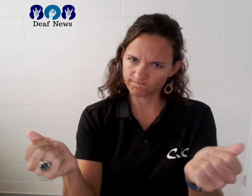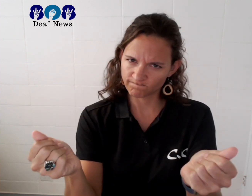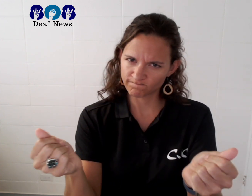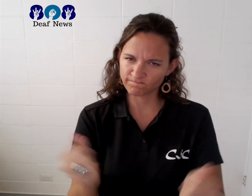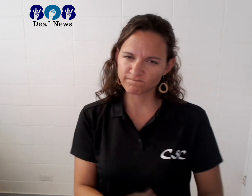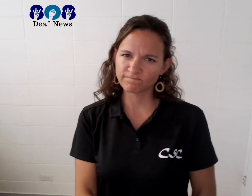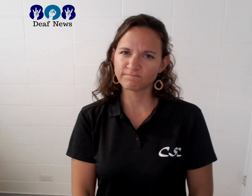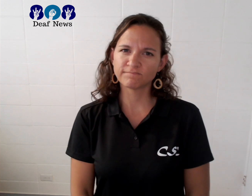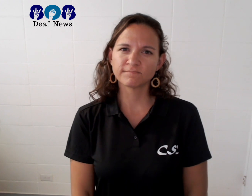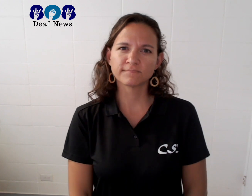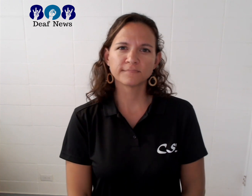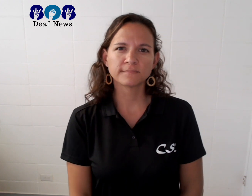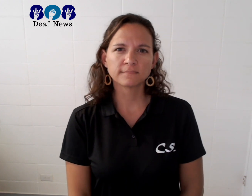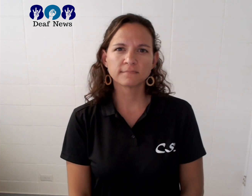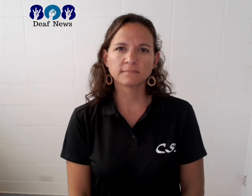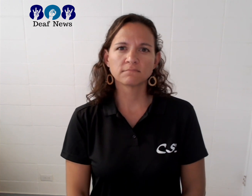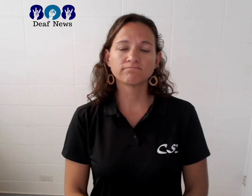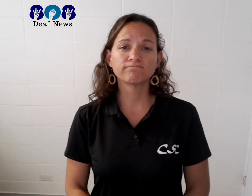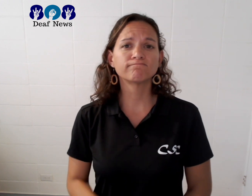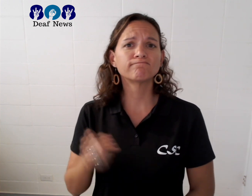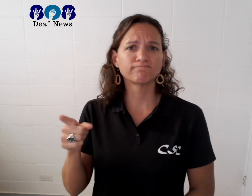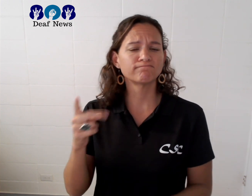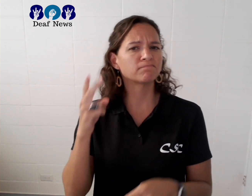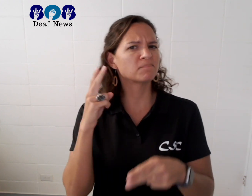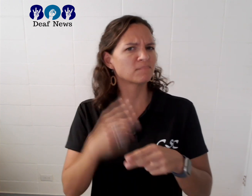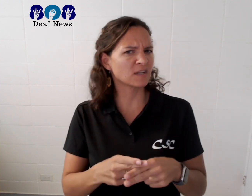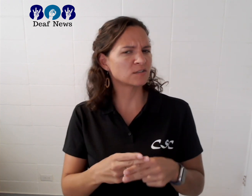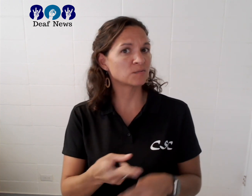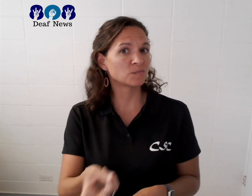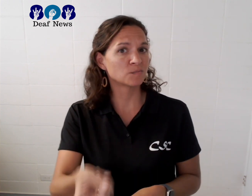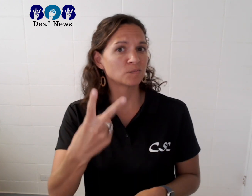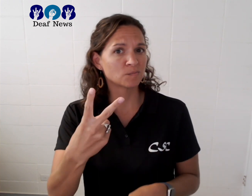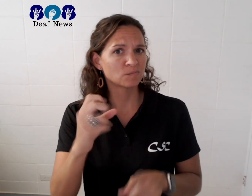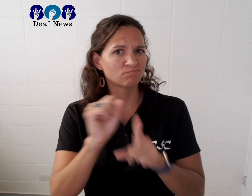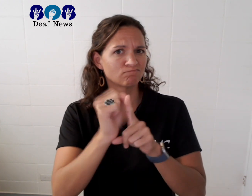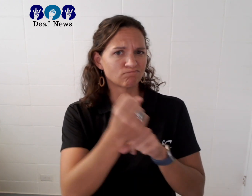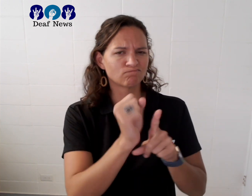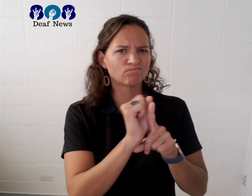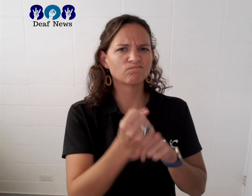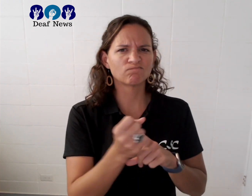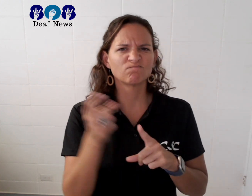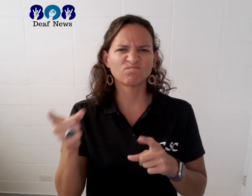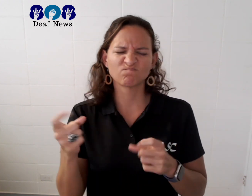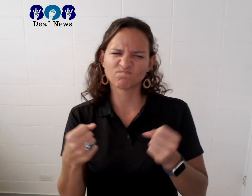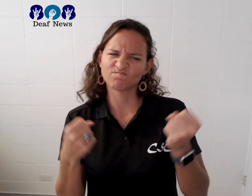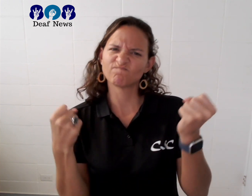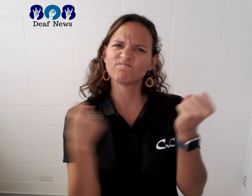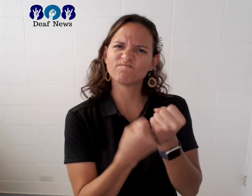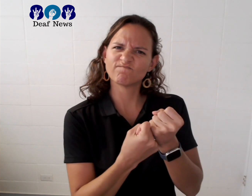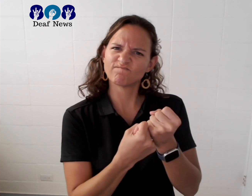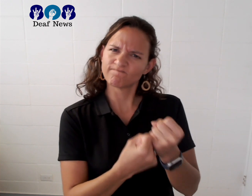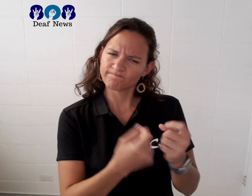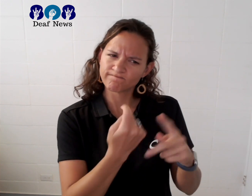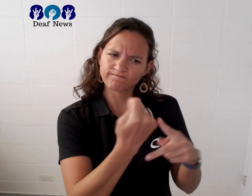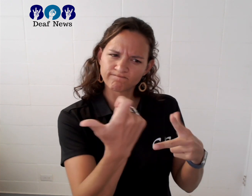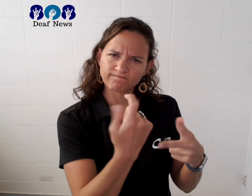to address these problems and solve them. He also mentioned two situations that he fully supports